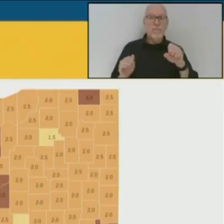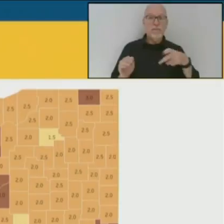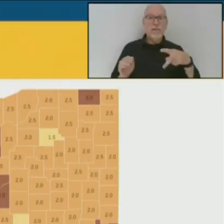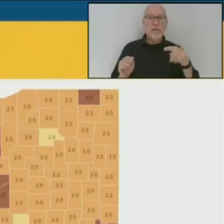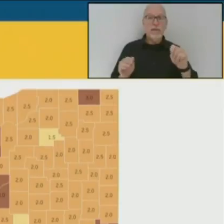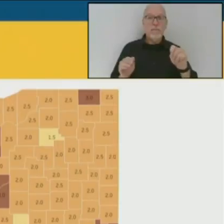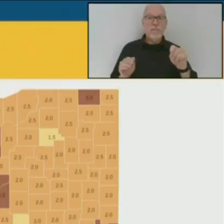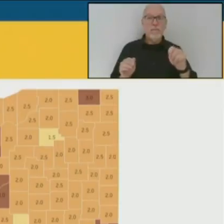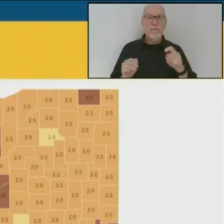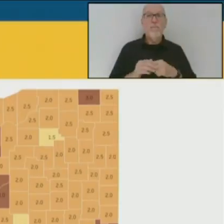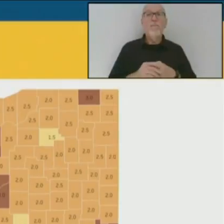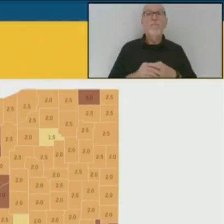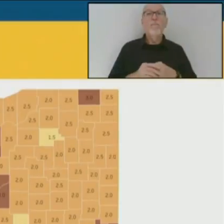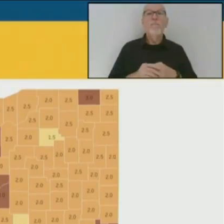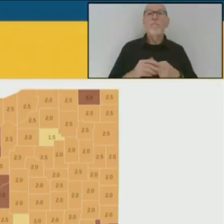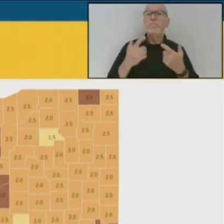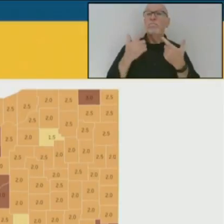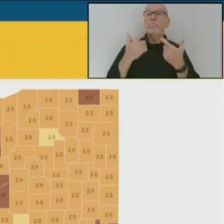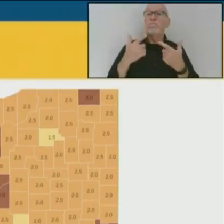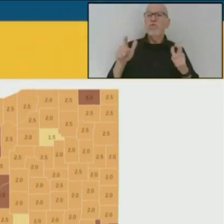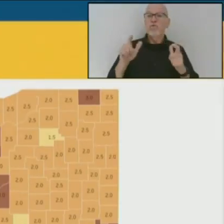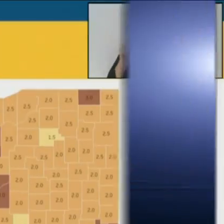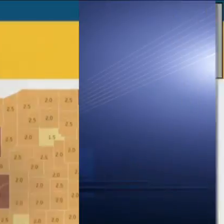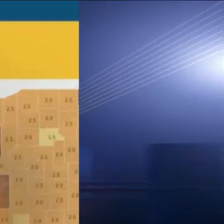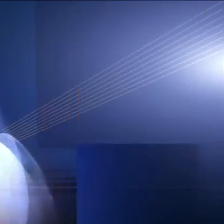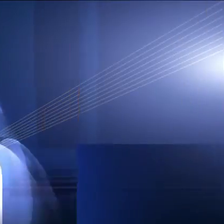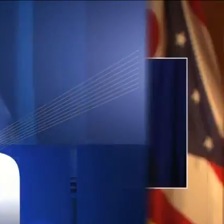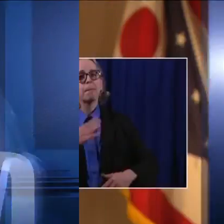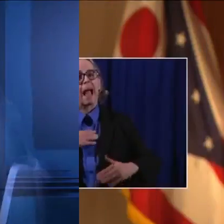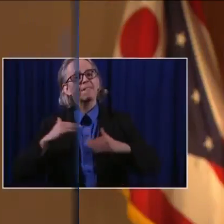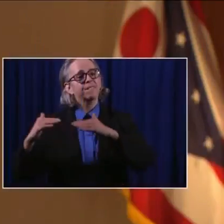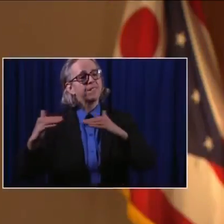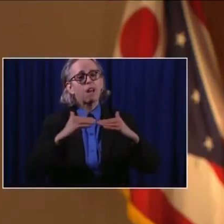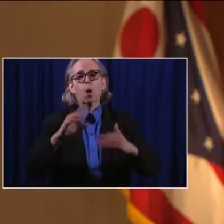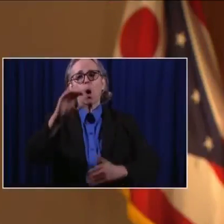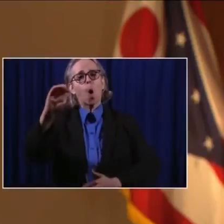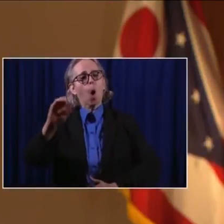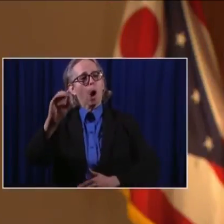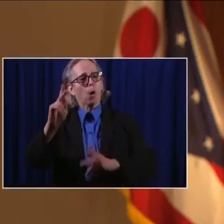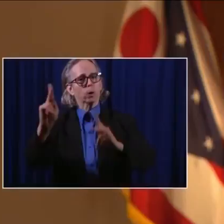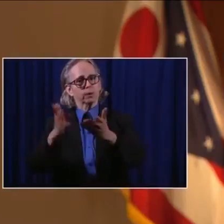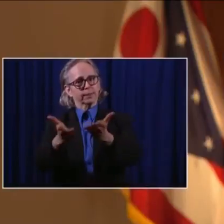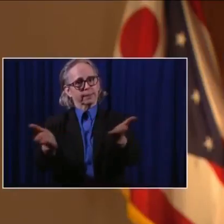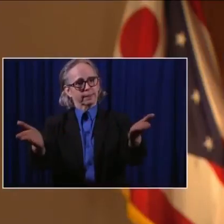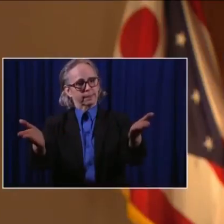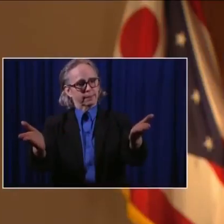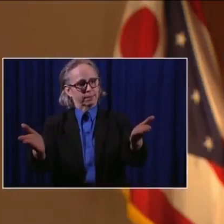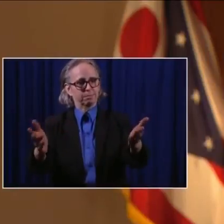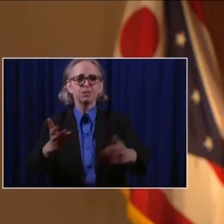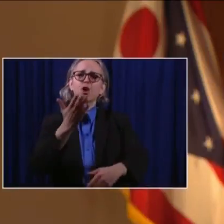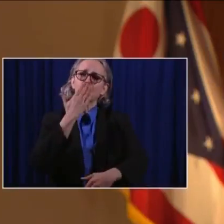CORINNE ROSE, FORT WAYNE'S NBC. INDIANA ISN'T THE ONLY MIDWEST STATE INSTITUTING MORE COVID RESTRICTIONS.